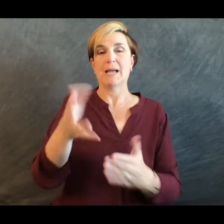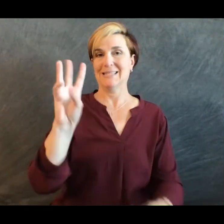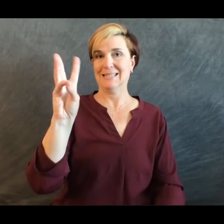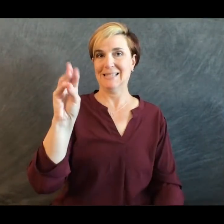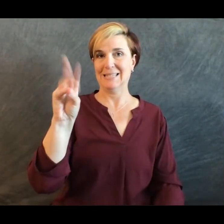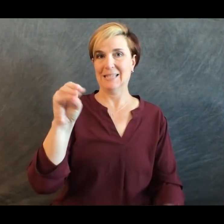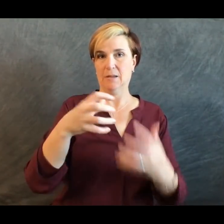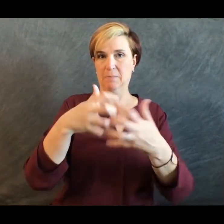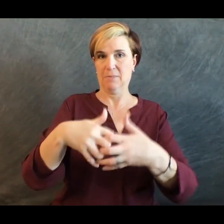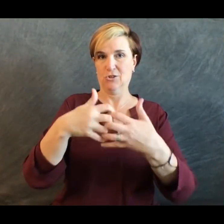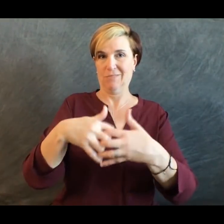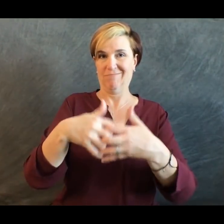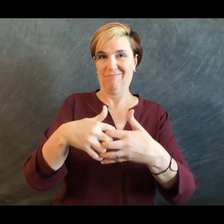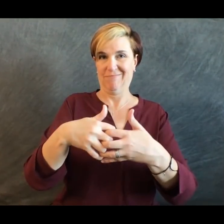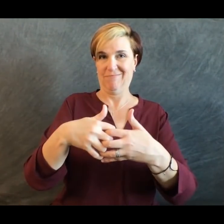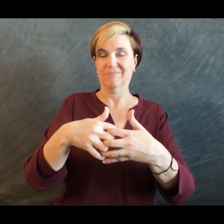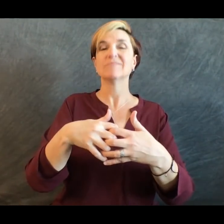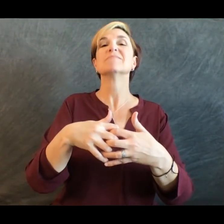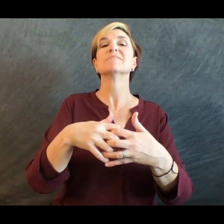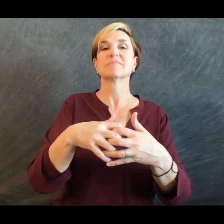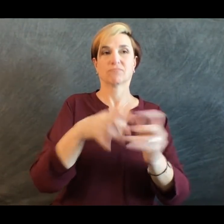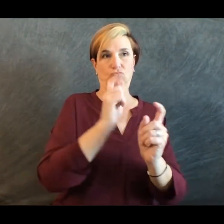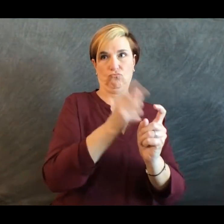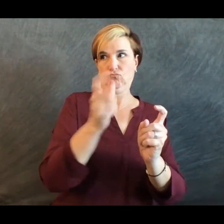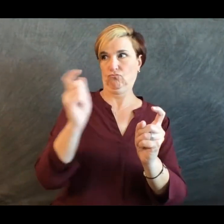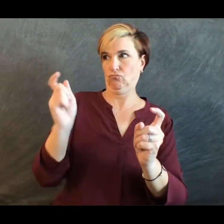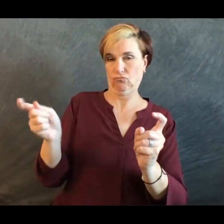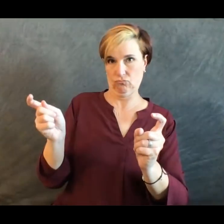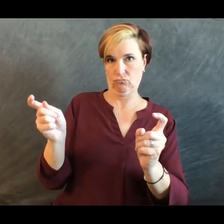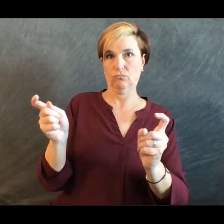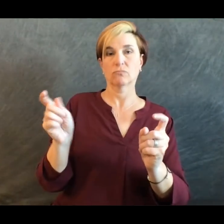the President and they will be positioned around the country to